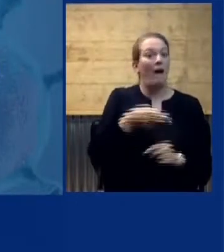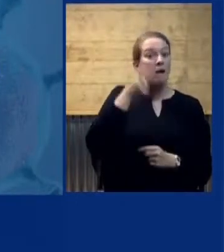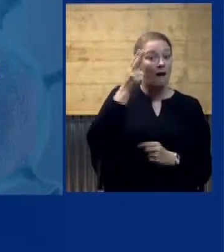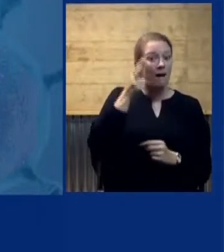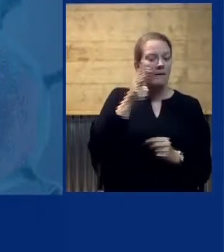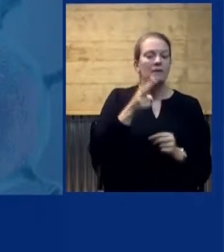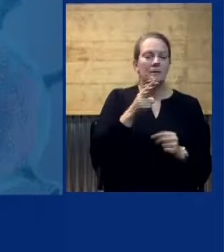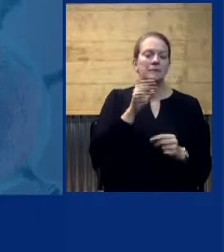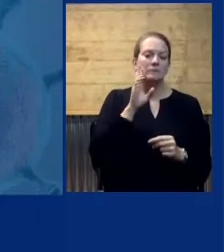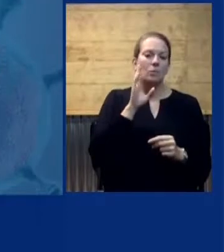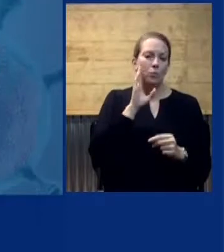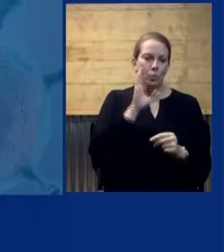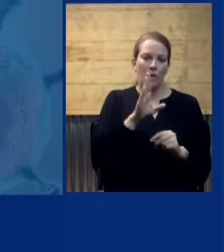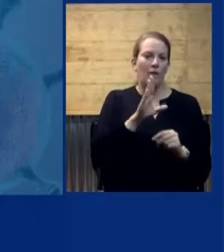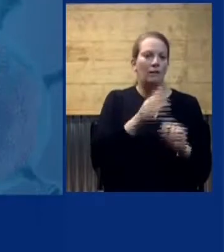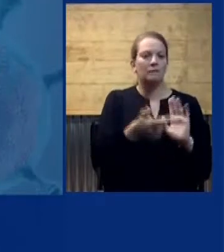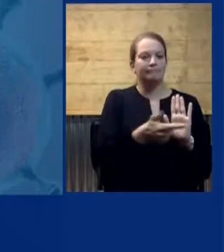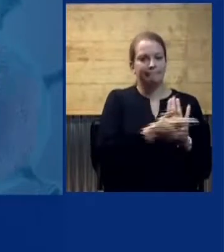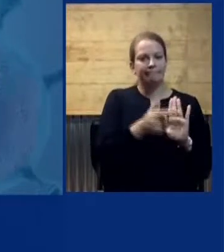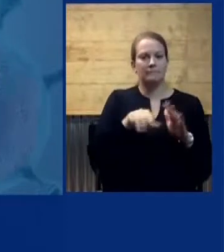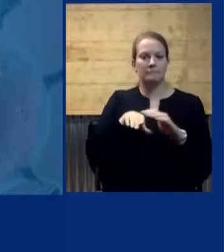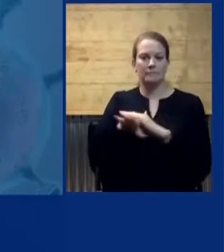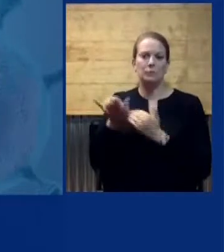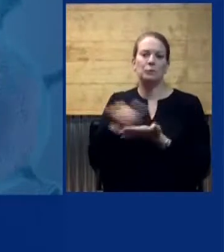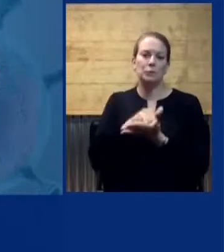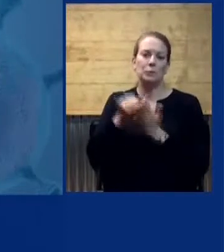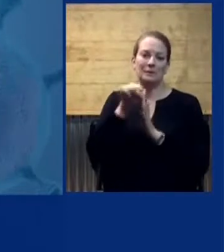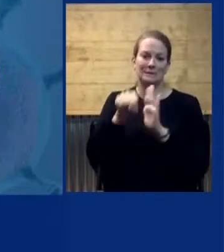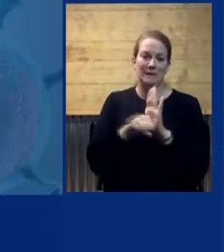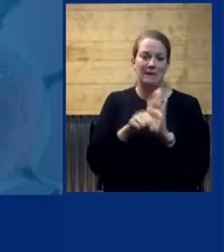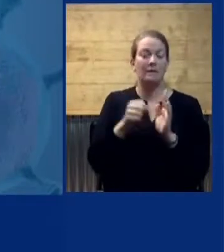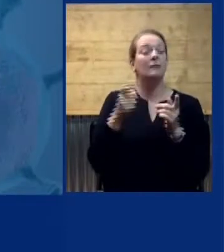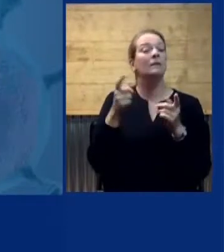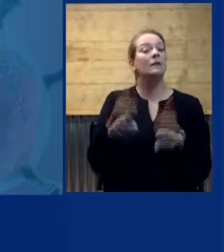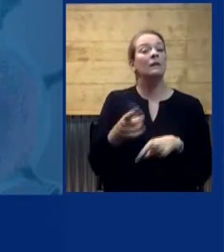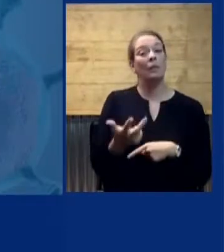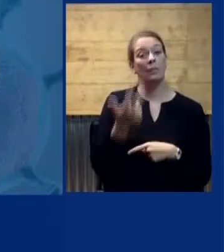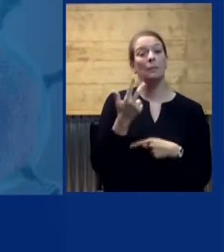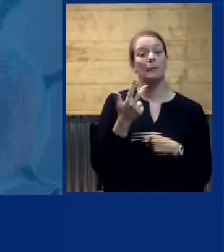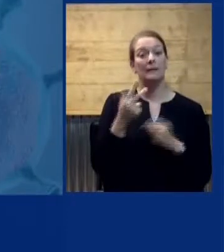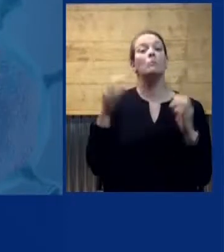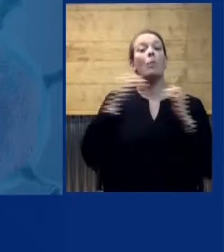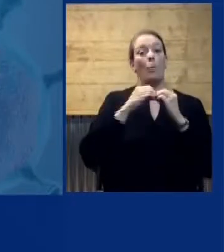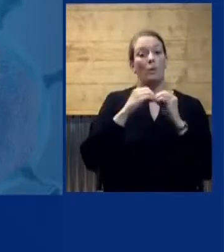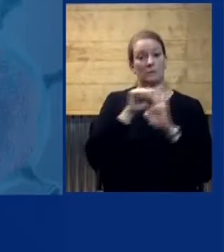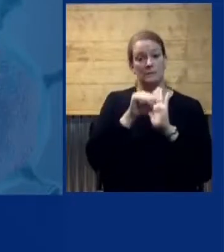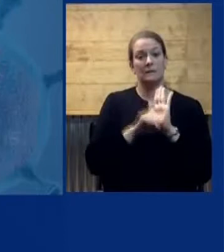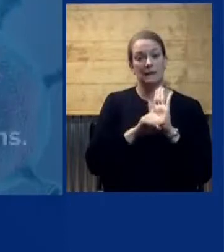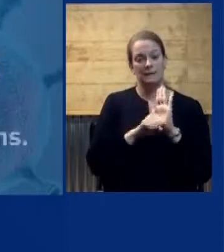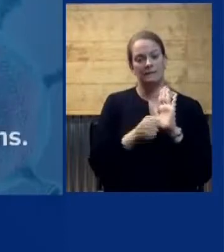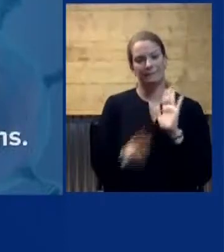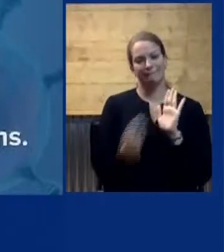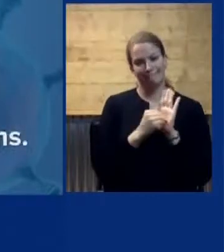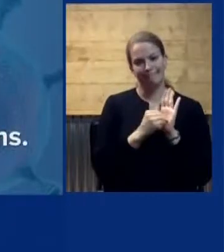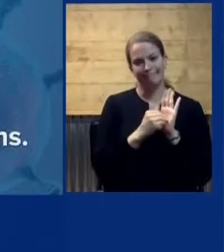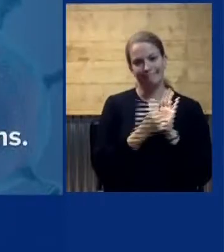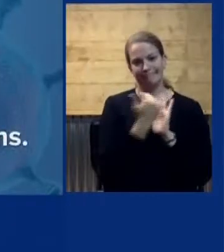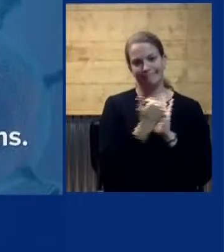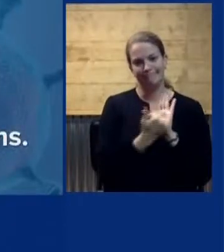WE'RE EXPANDING THE LIST OF STATES. WE HAVE A FORMULA THAT IF A STATE IS ABOVE A CERTAIN